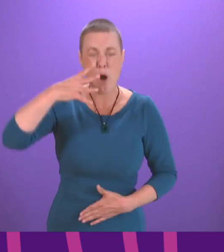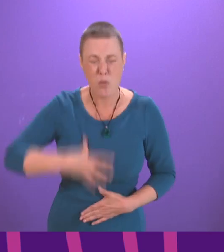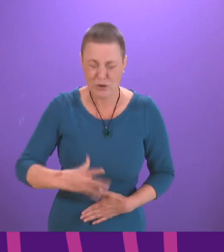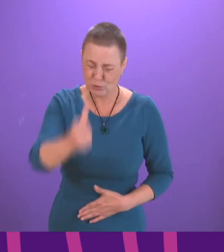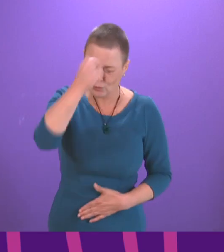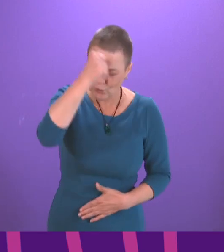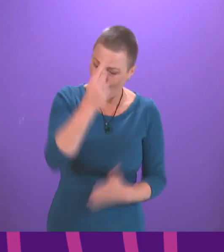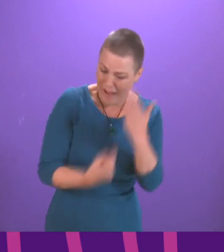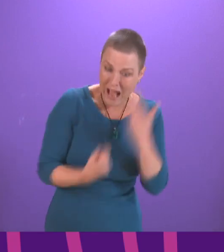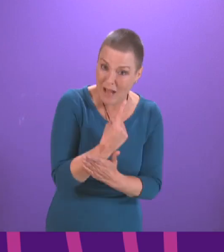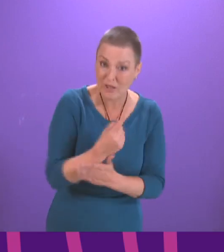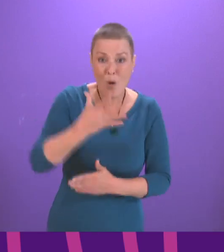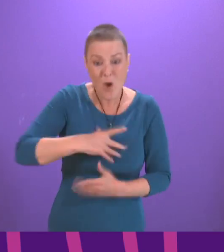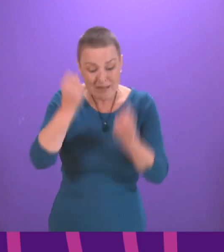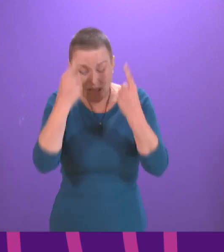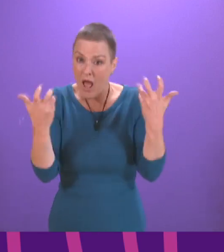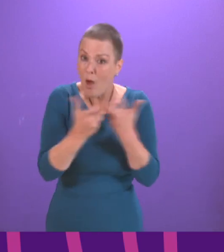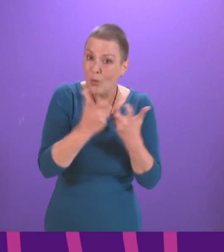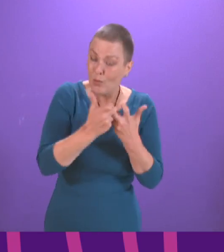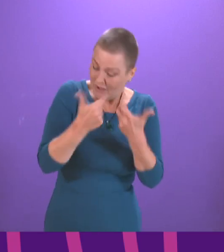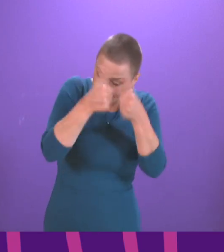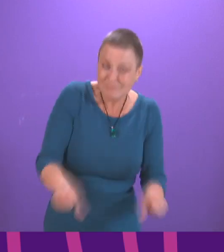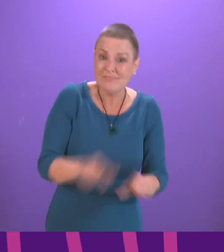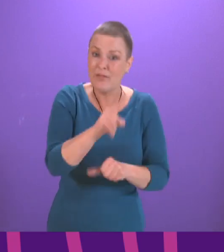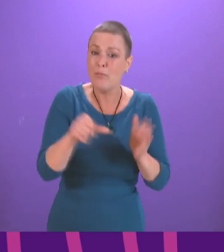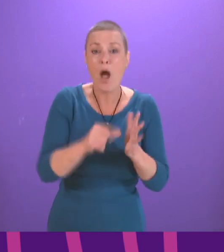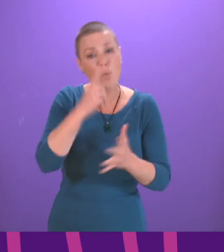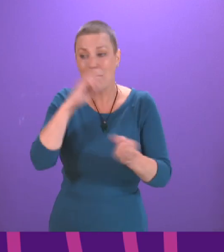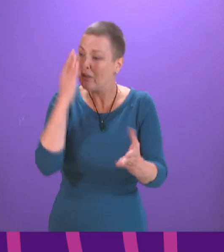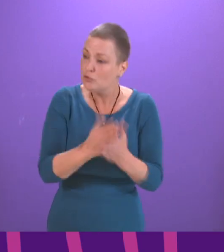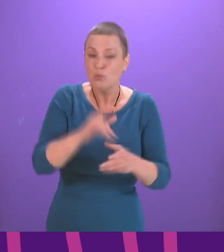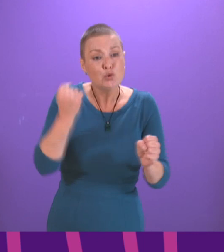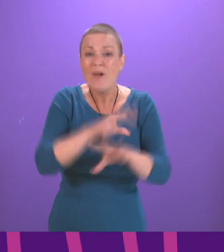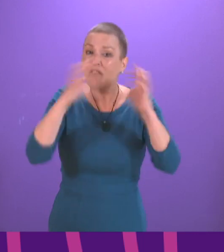to ensure that we continue to take the necessary action to protect older people in care homes.